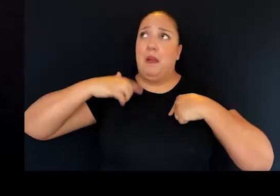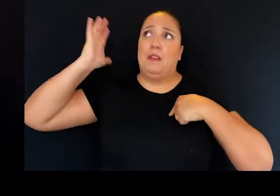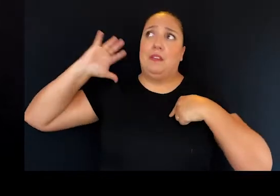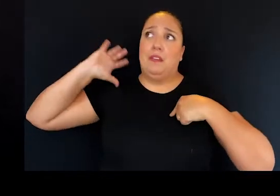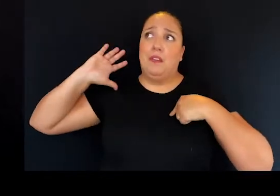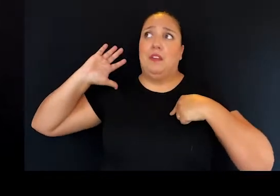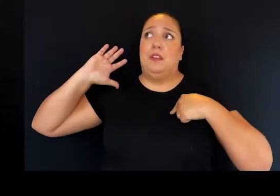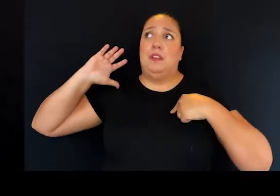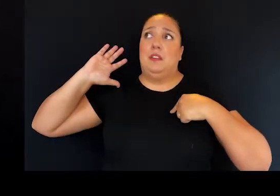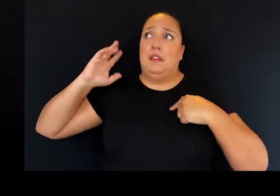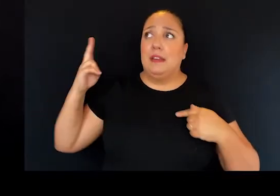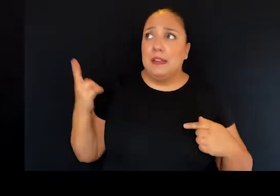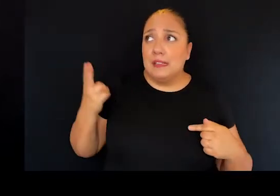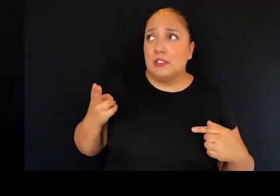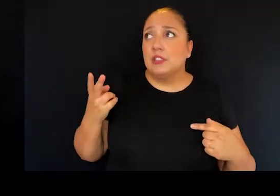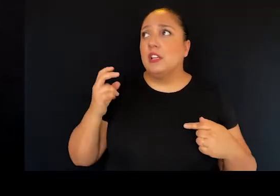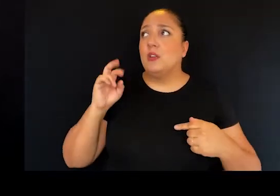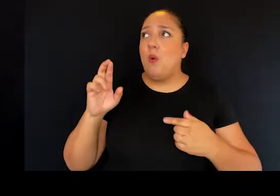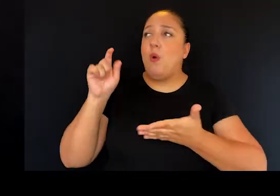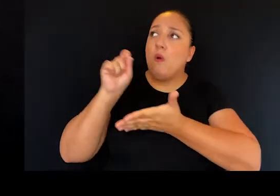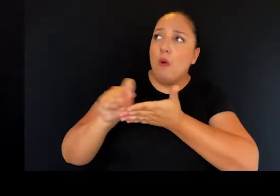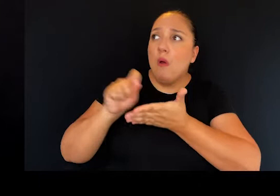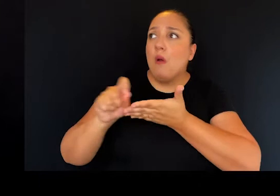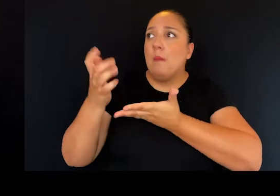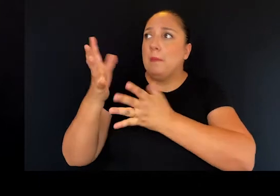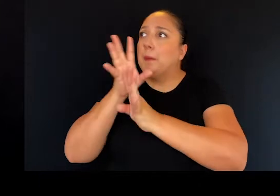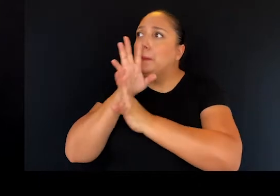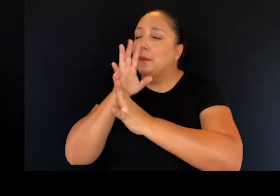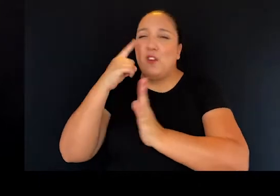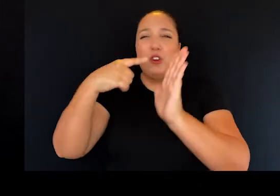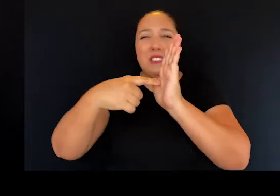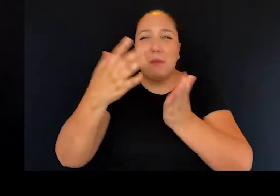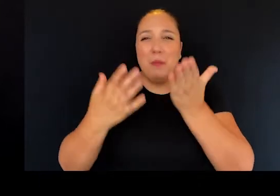or history of whether it's writing or speaking, saying things like "turning a blind eye"